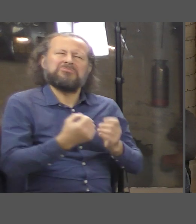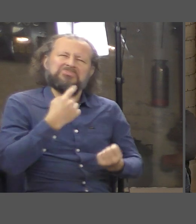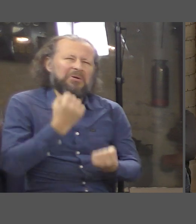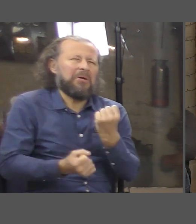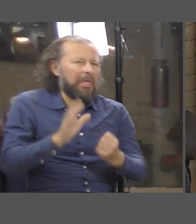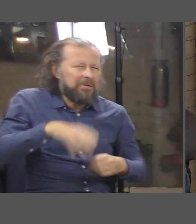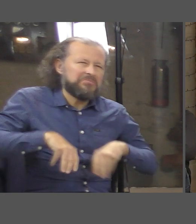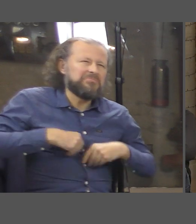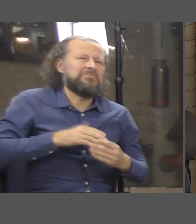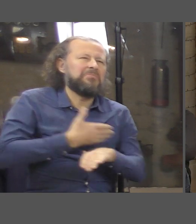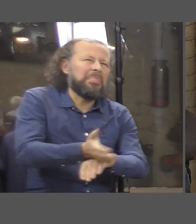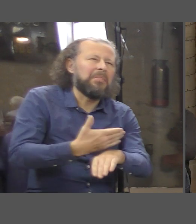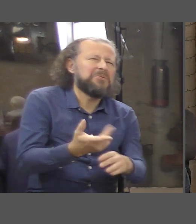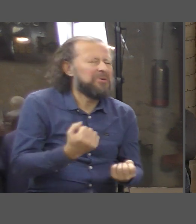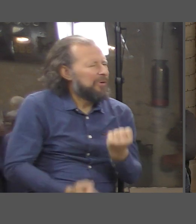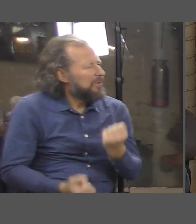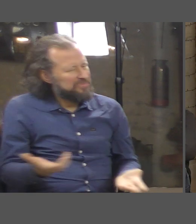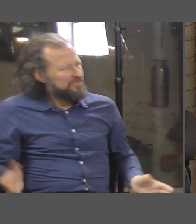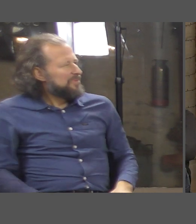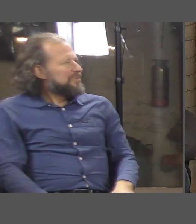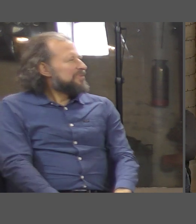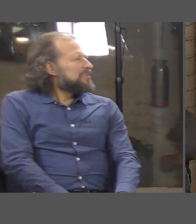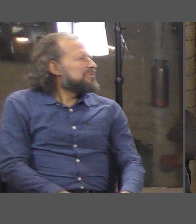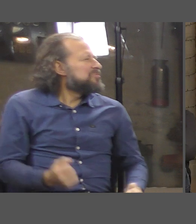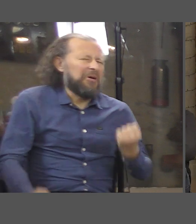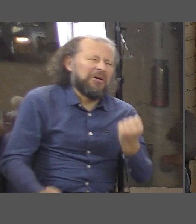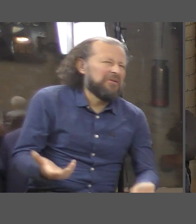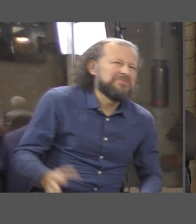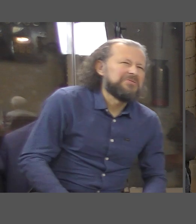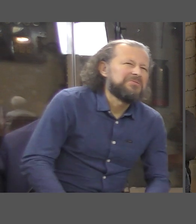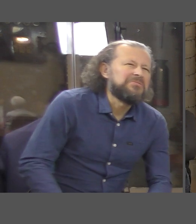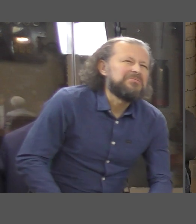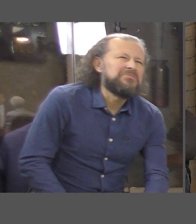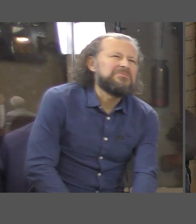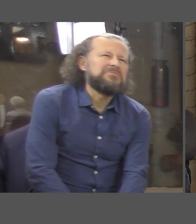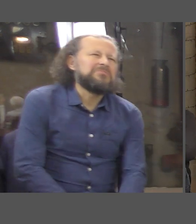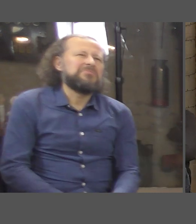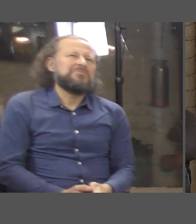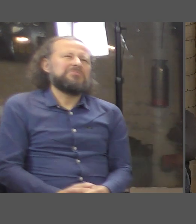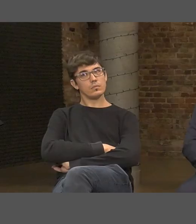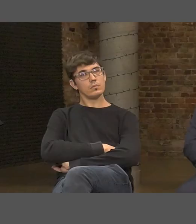It's really a difficult situation. It's difficult unless sometimes they took it on later.